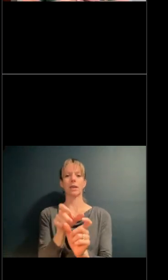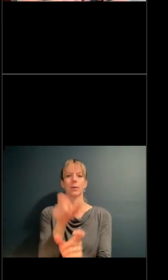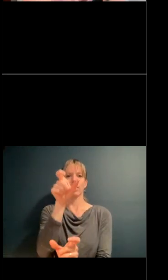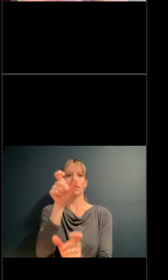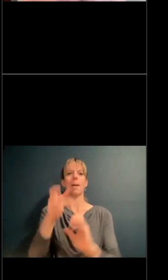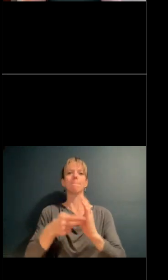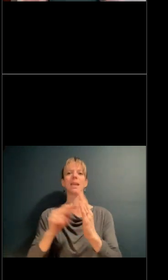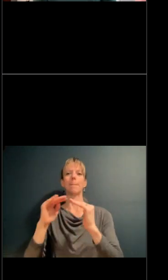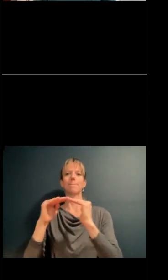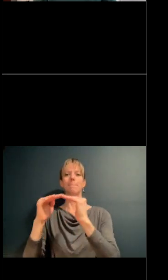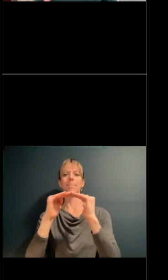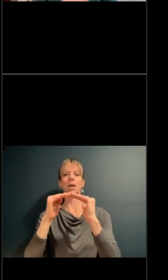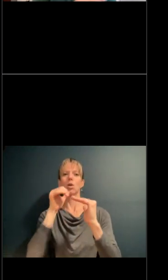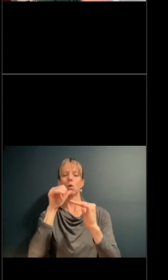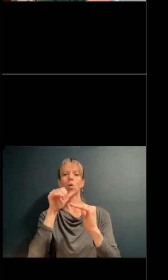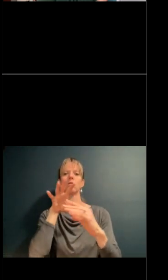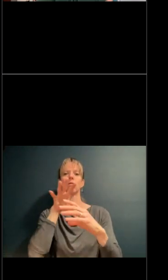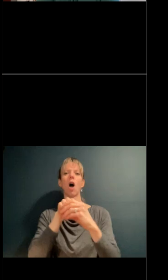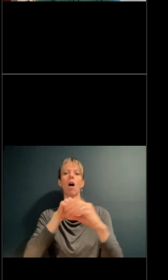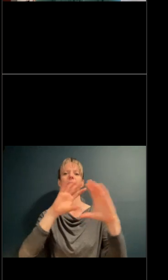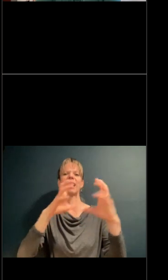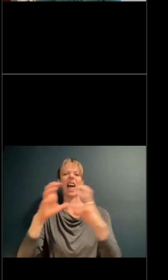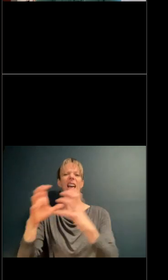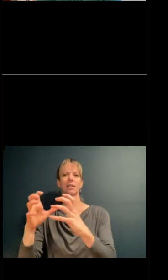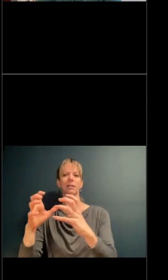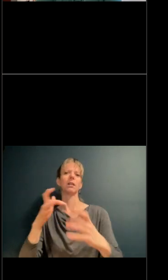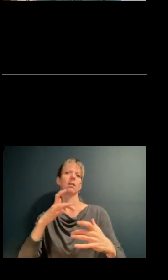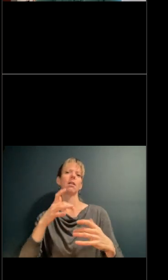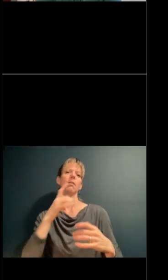in the range of classes that a typical school might offer.